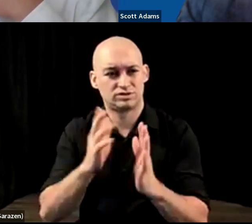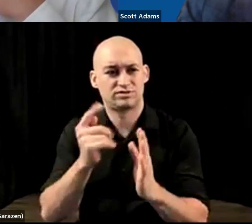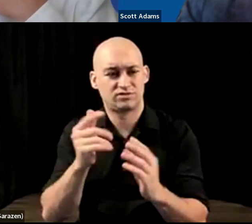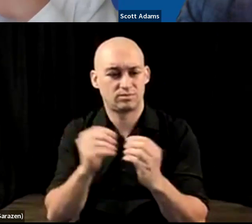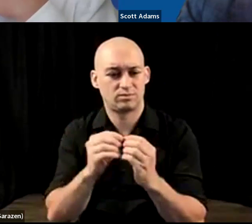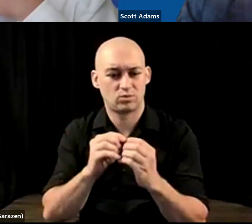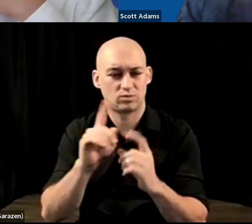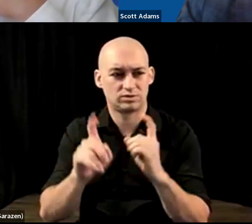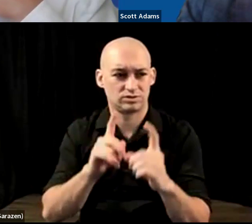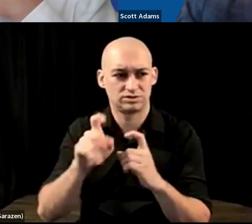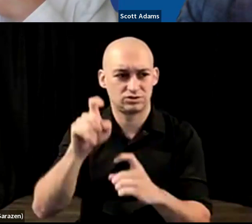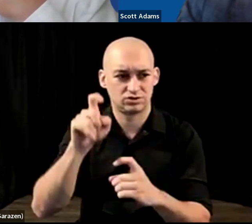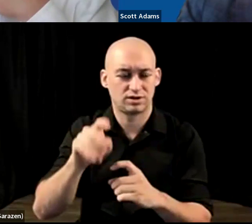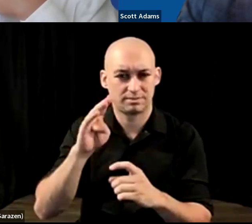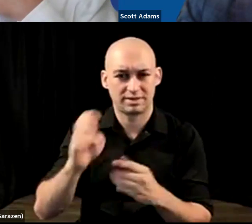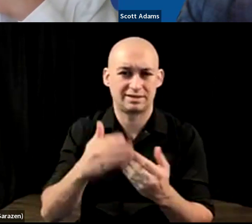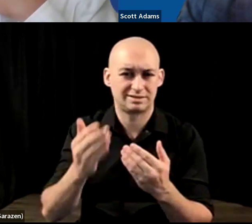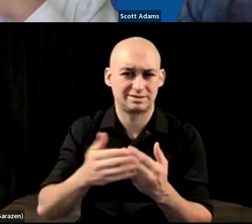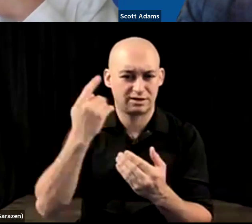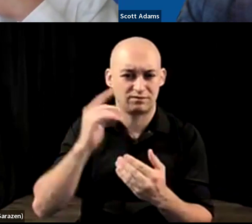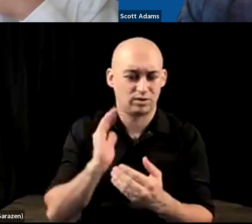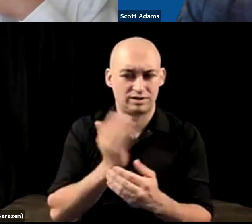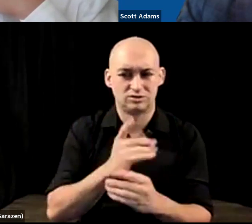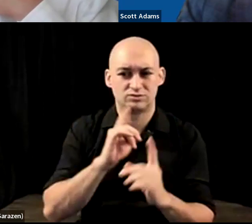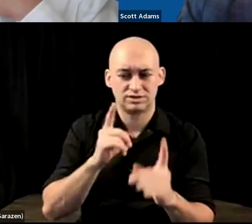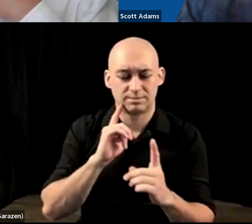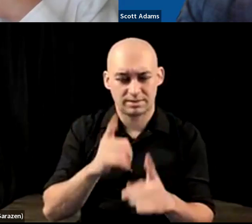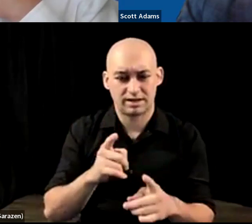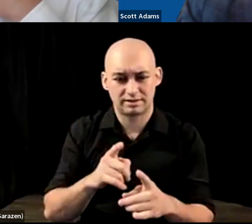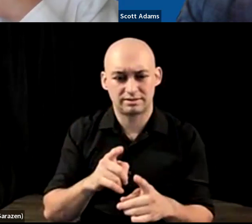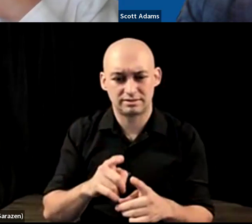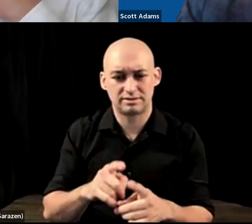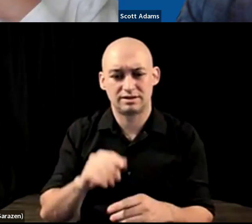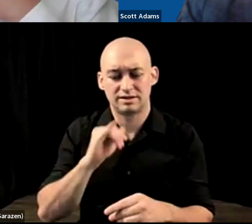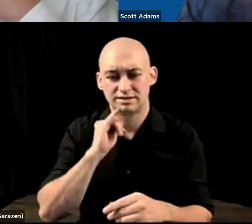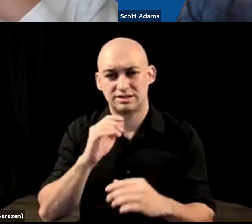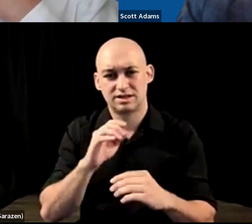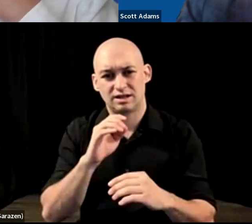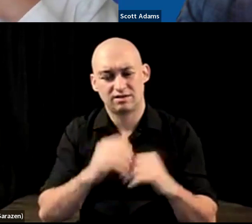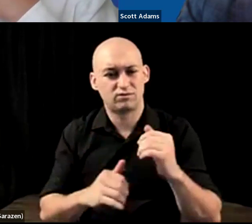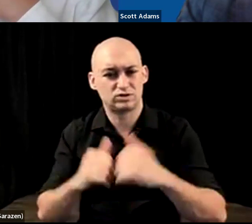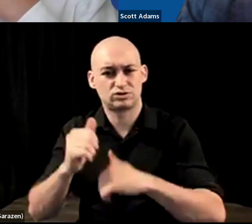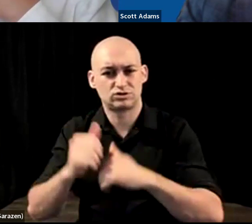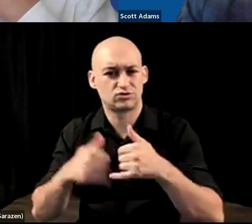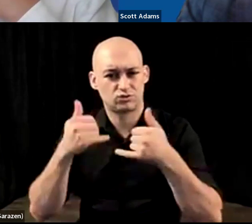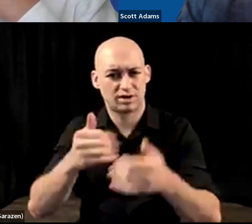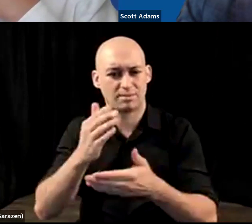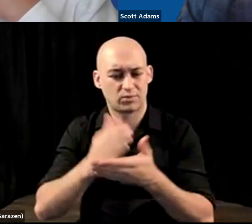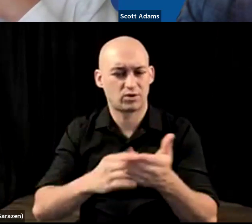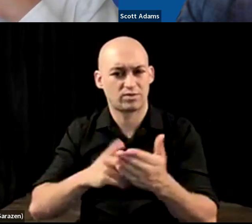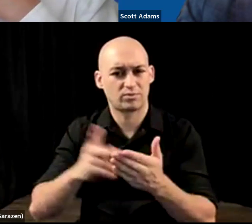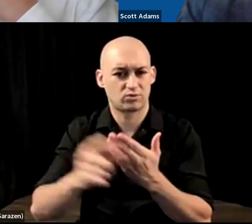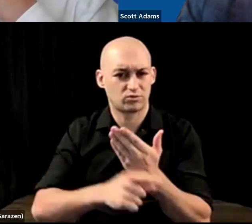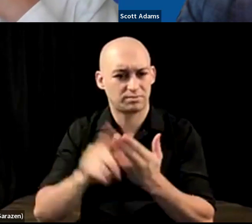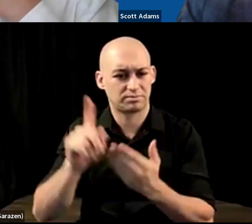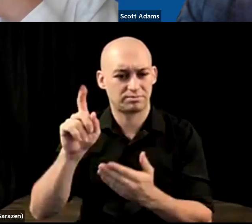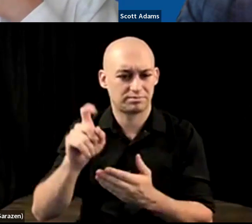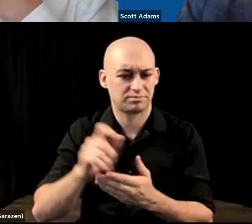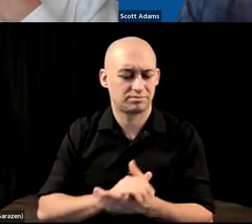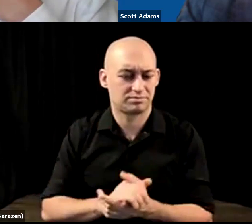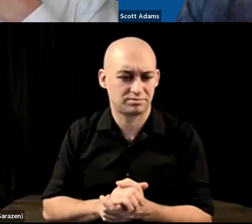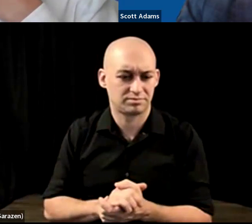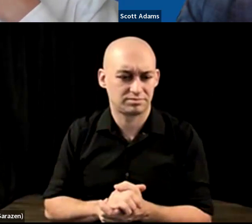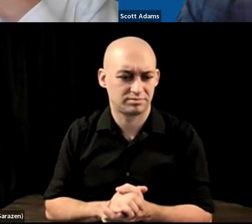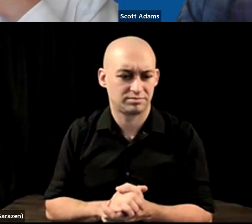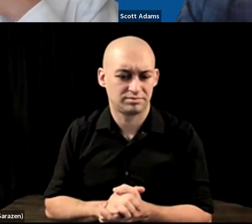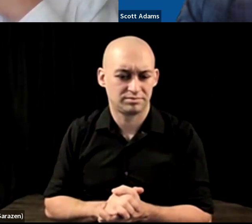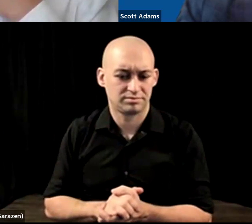pretty easy ones for us to respond to – will infrastructure grants to be part of this program.